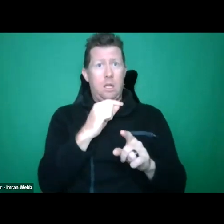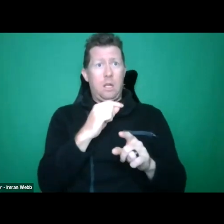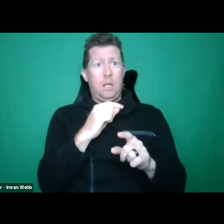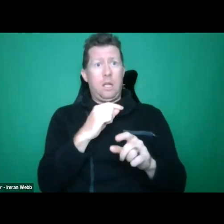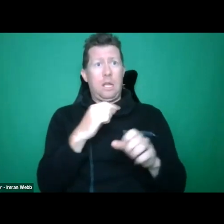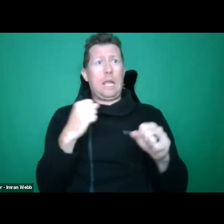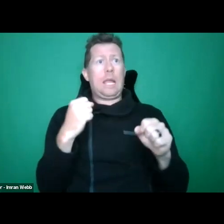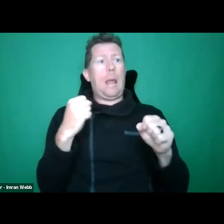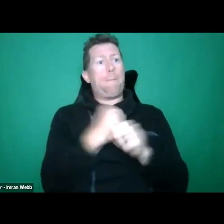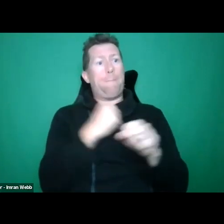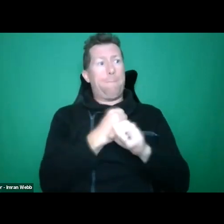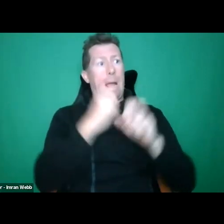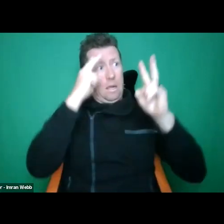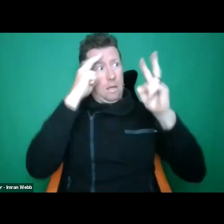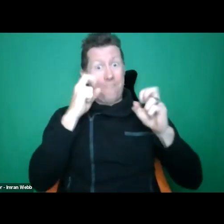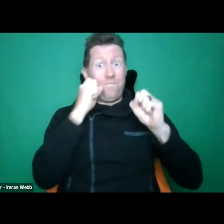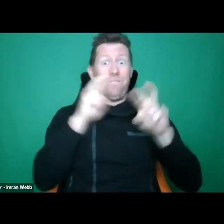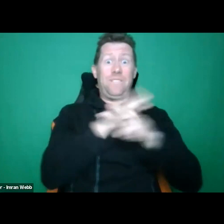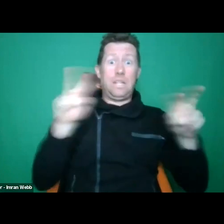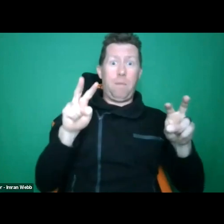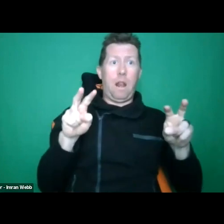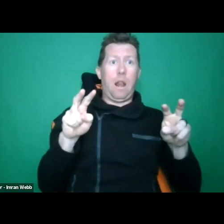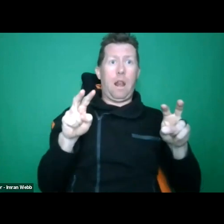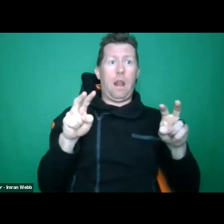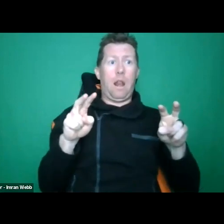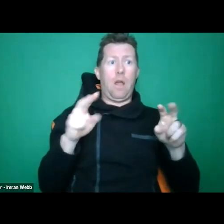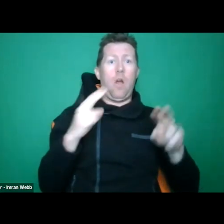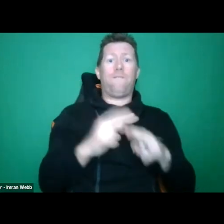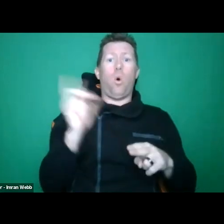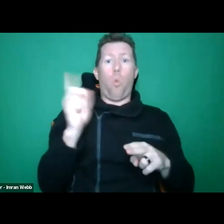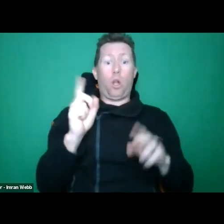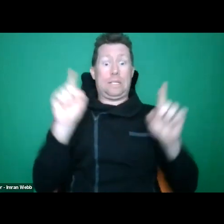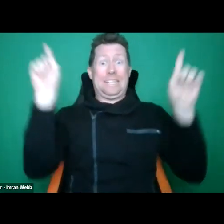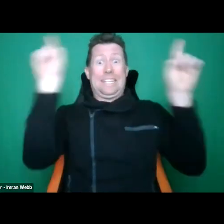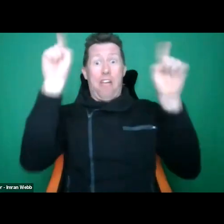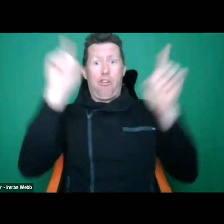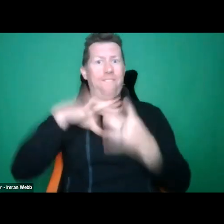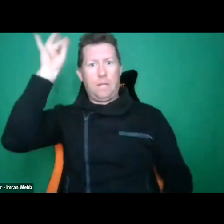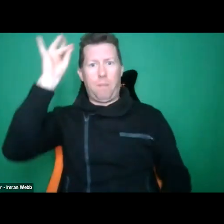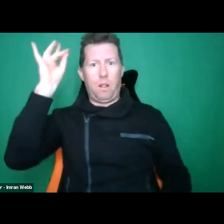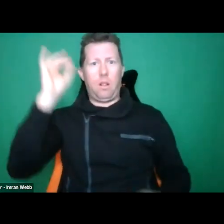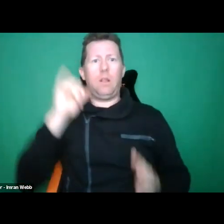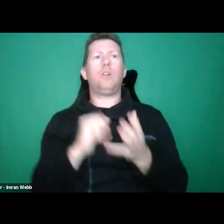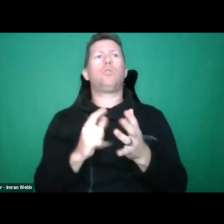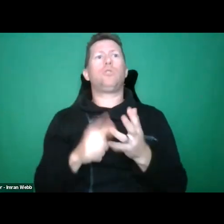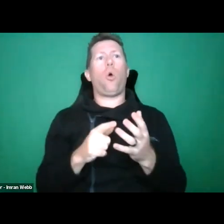what is presently invisible need in the community. But to do so, it is important